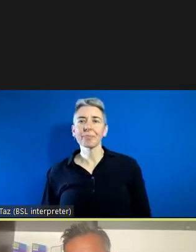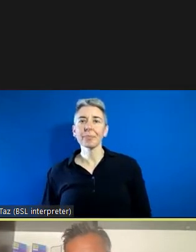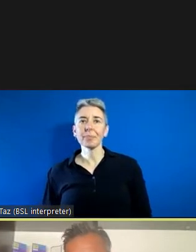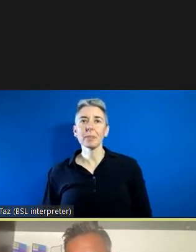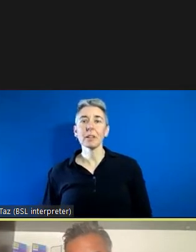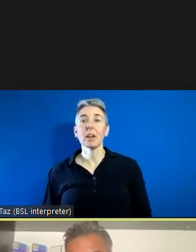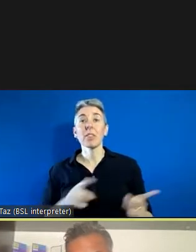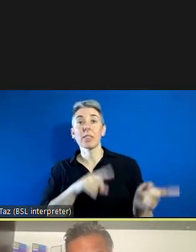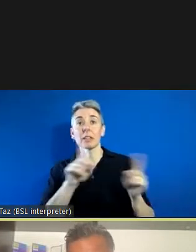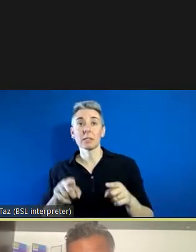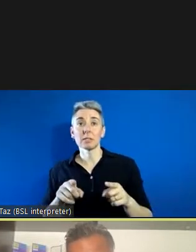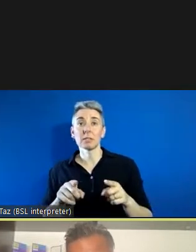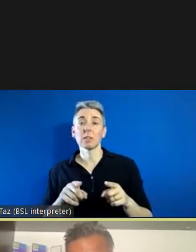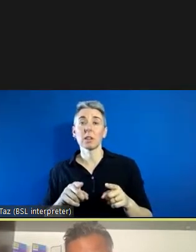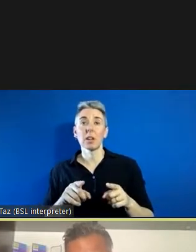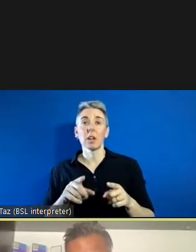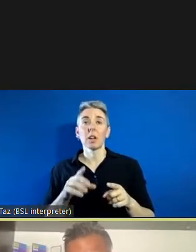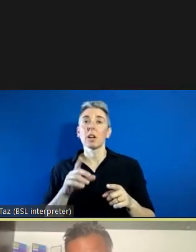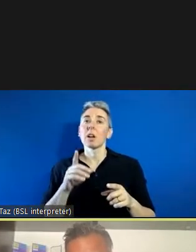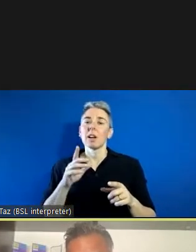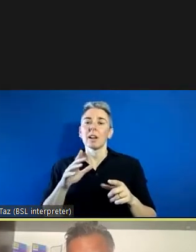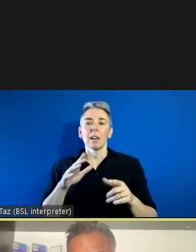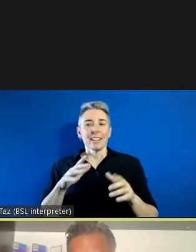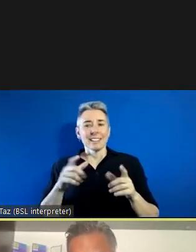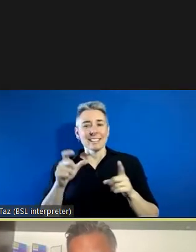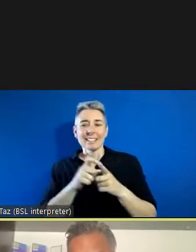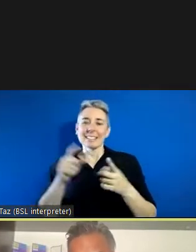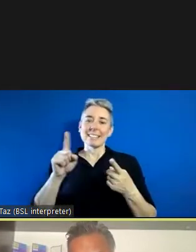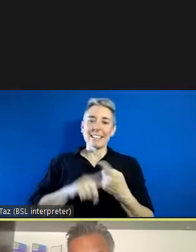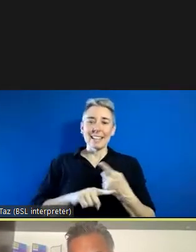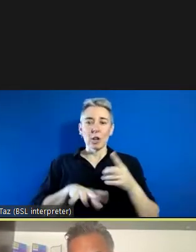invite you about the decolonisation of design services. What does it mean? Why